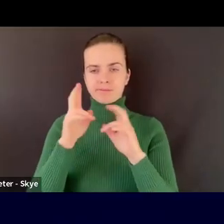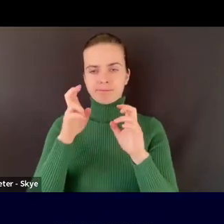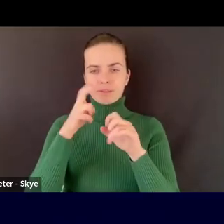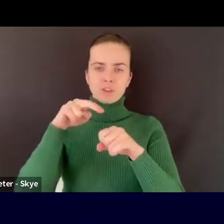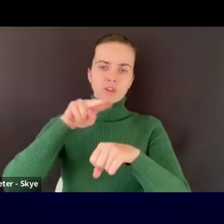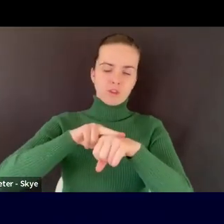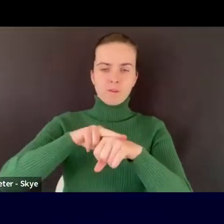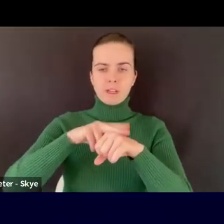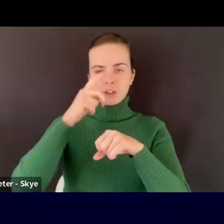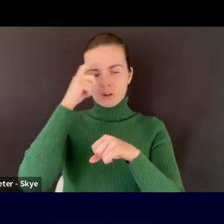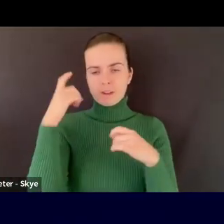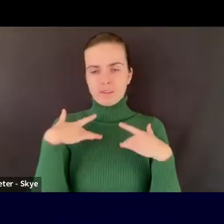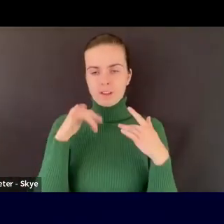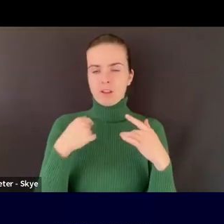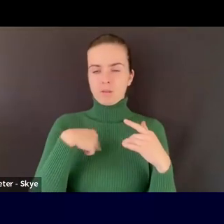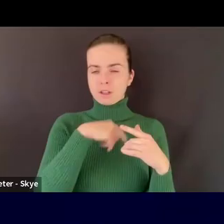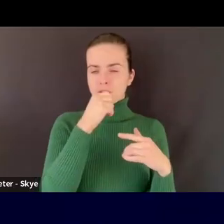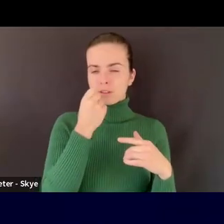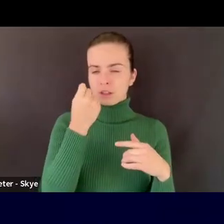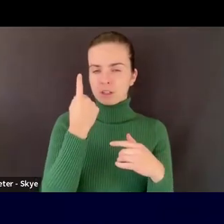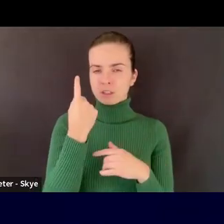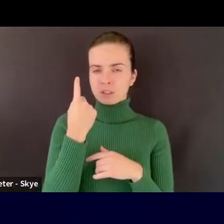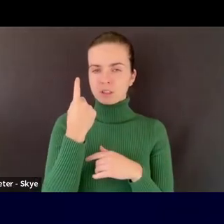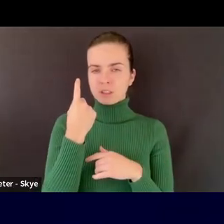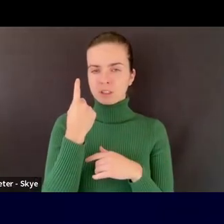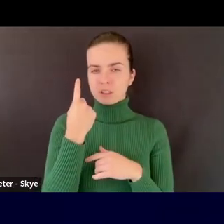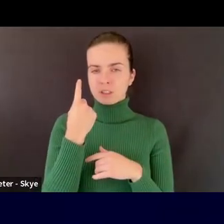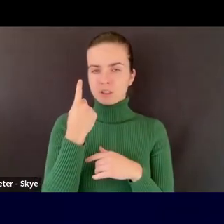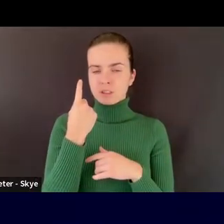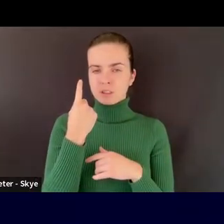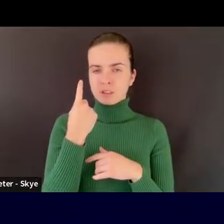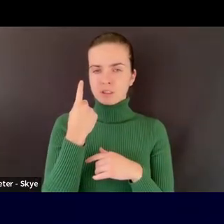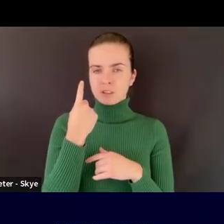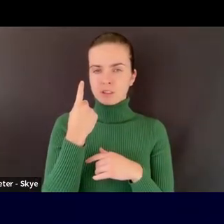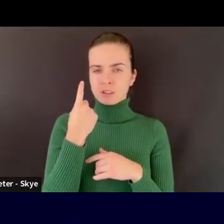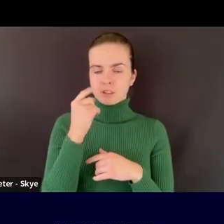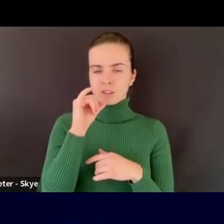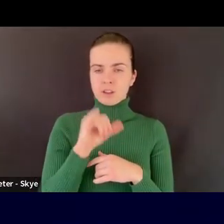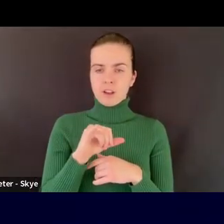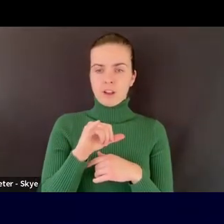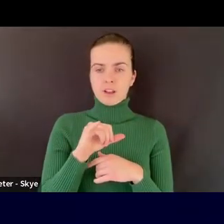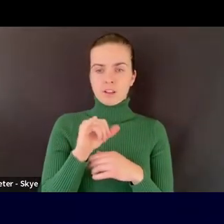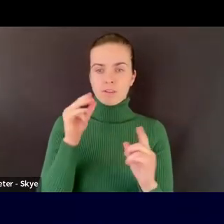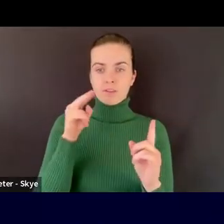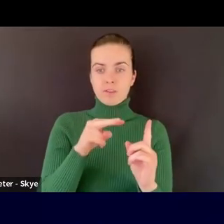such that we do not understand how, normalizing it, growing up in a situation or community,